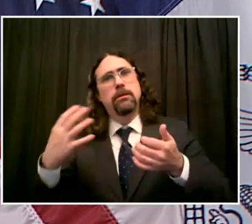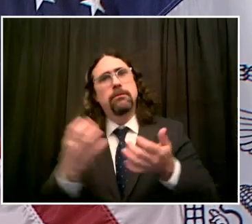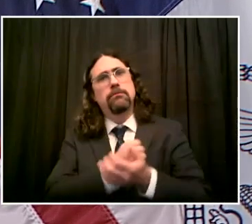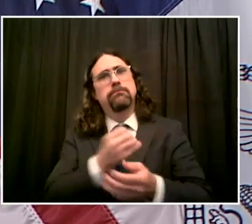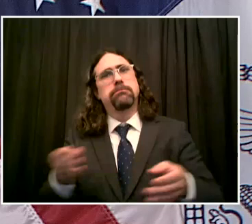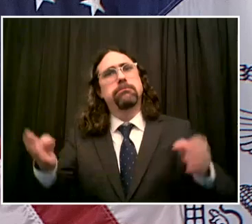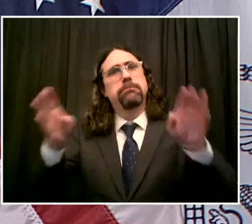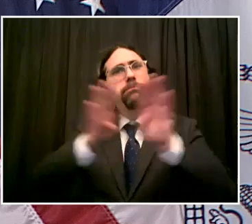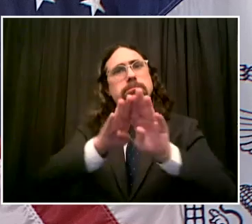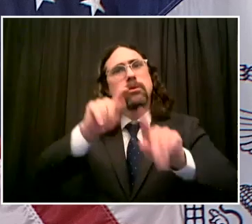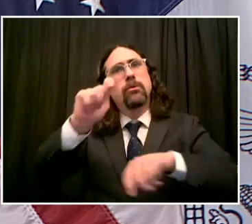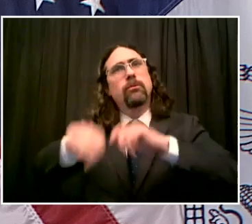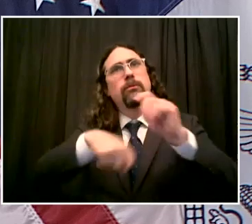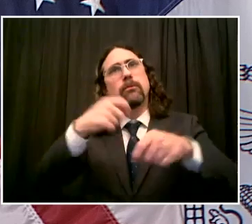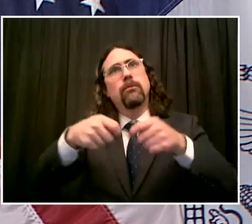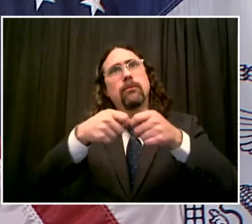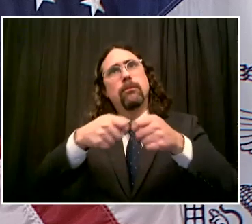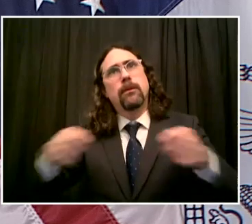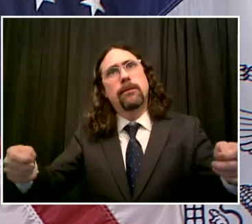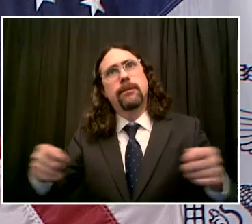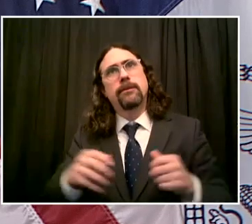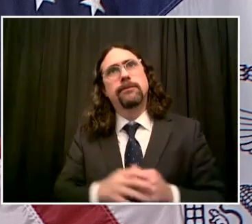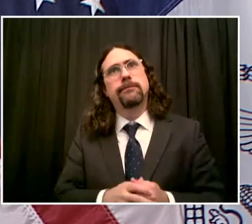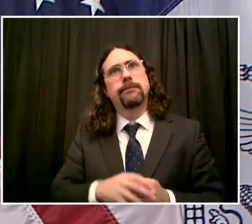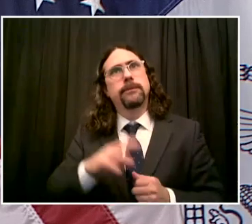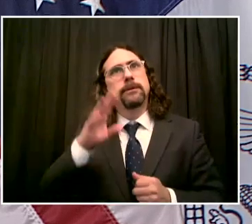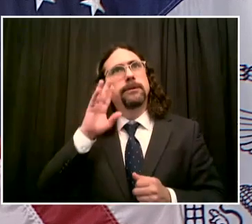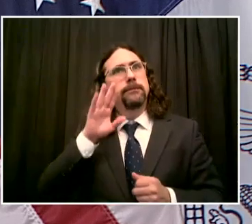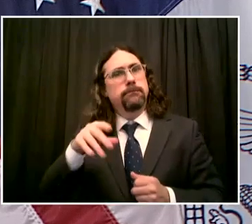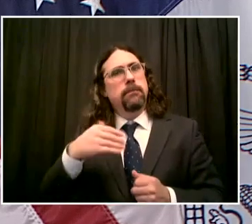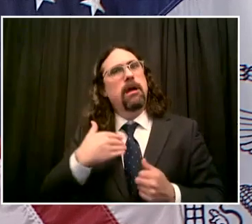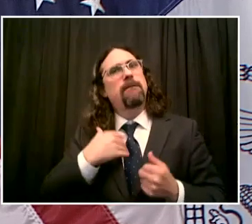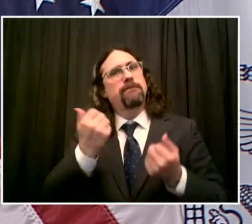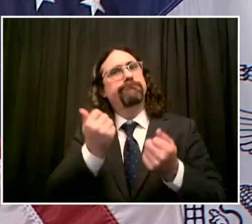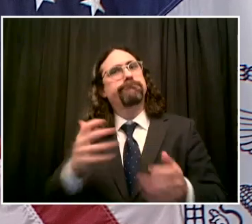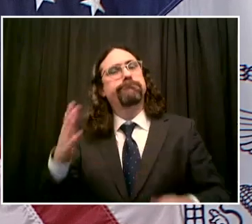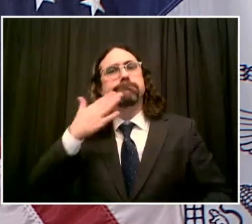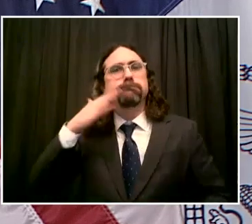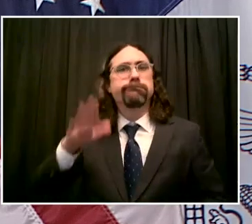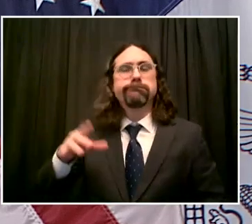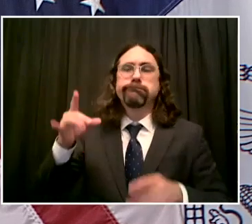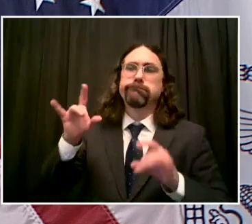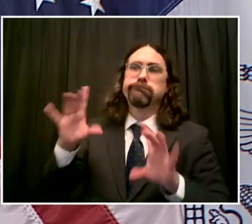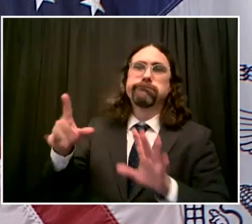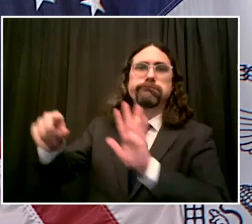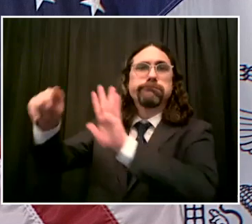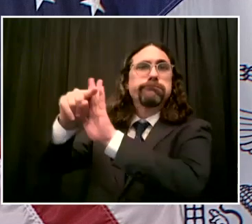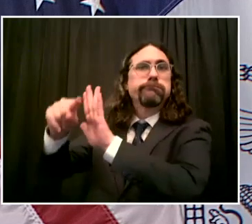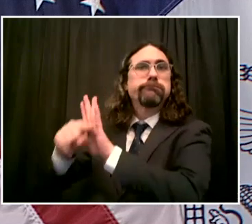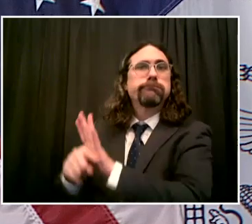ADDRESS. A LOT OF THINGS THAT NEED TO BE DONE BETTER. LOT OF THNGIS THAT NEED TO BE FIXED. THERE ARE MOMENTS THAT GIVE YOU